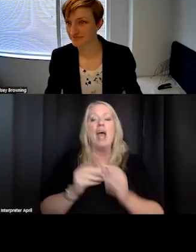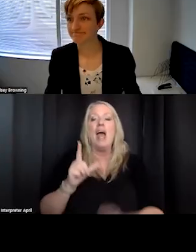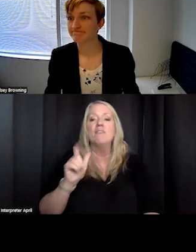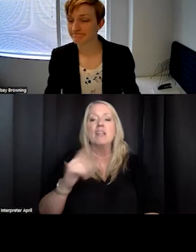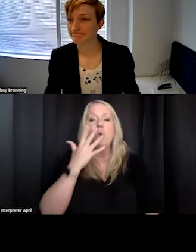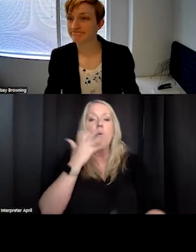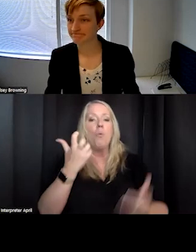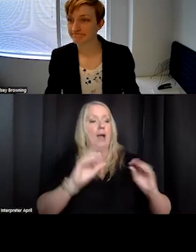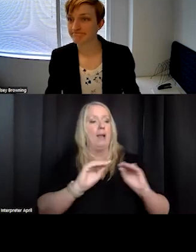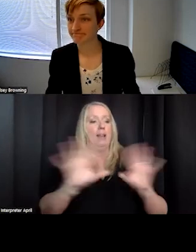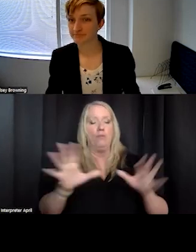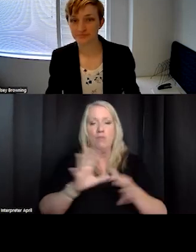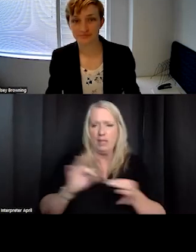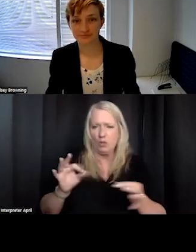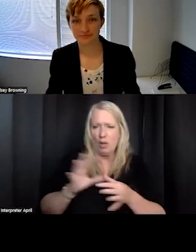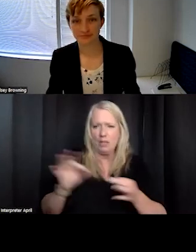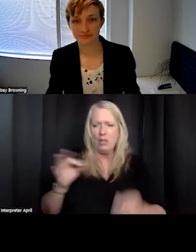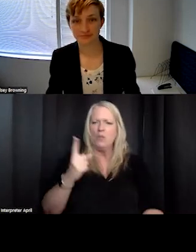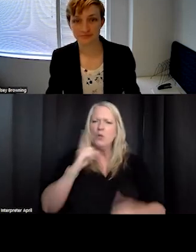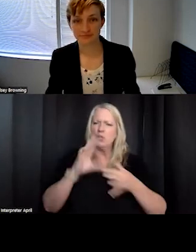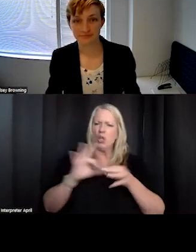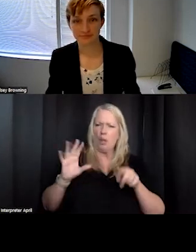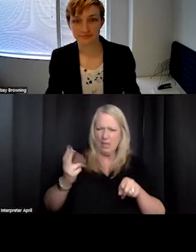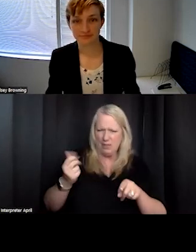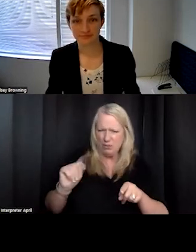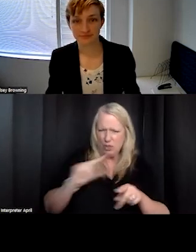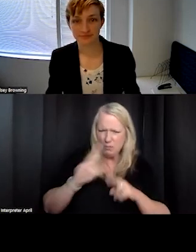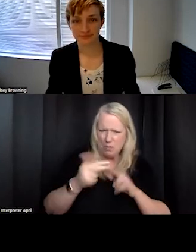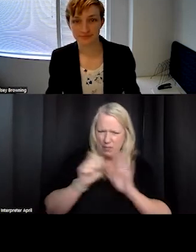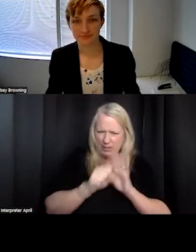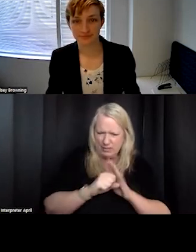COMMENT. THERE IS A COMMENT IN THE CHAT, ABOUT, STATE ALREADY HAVE THE AUTHORITY TO DO THIS.